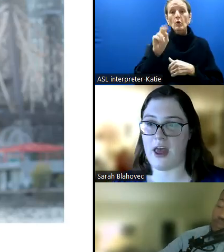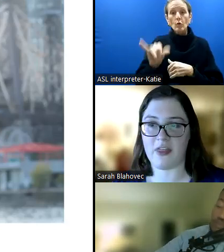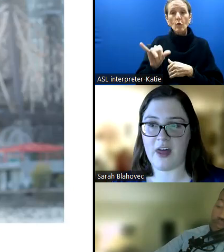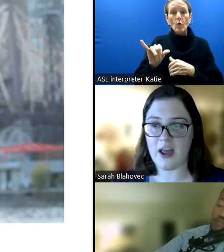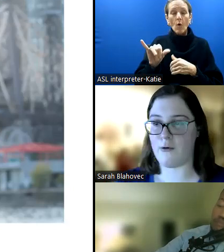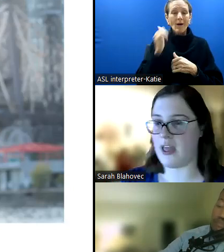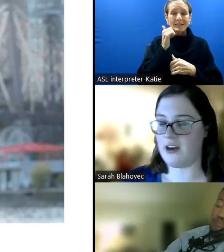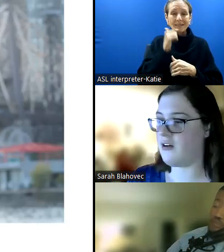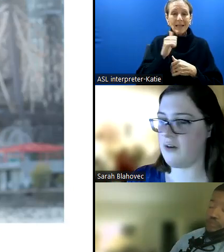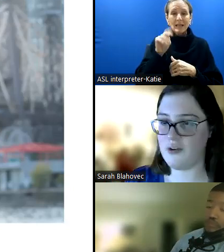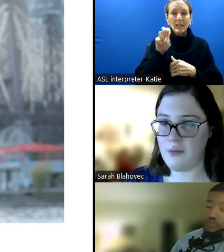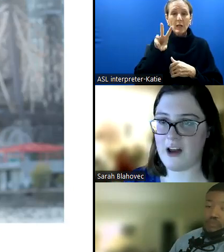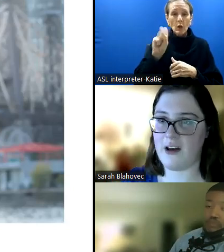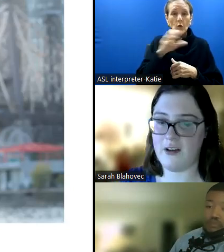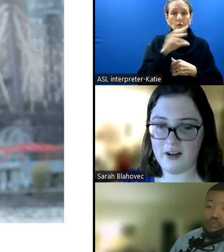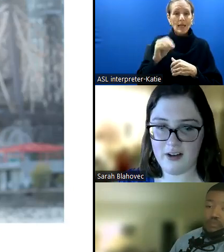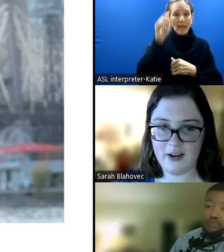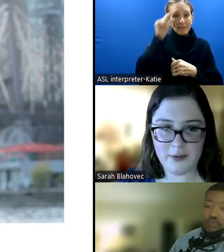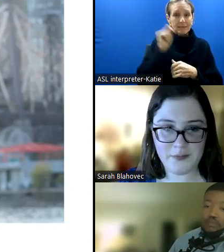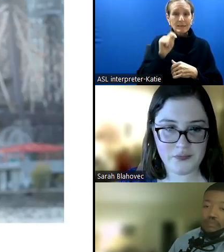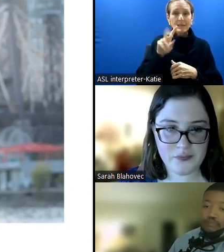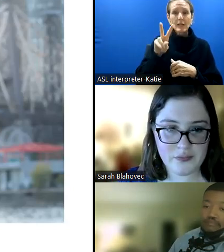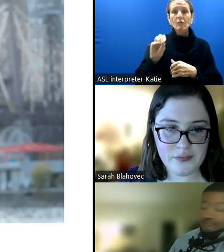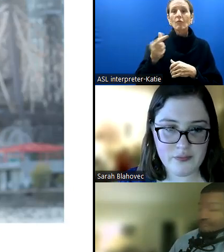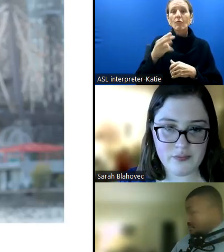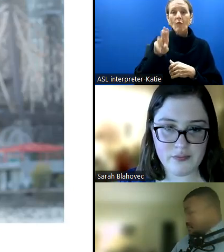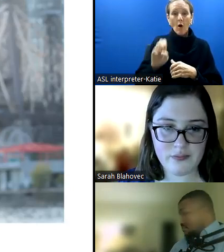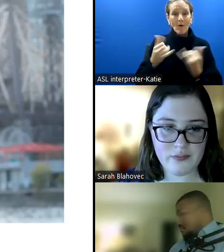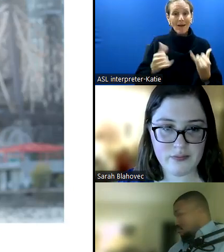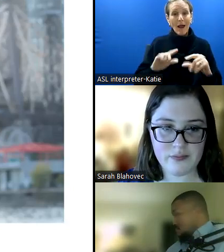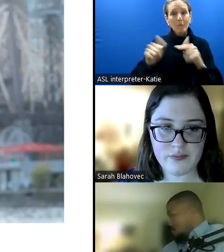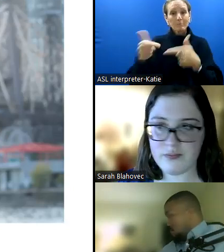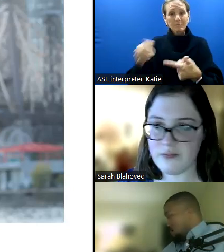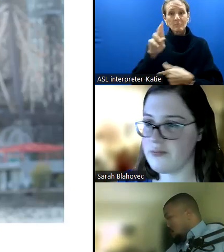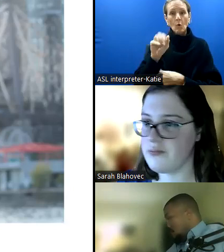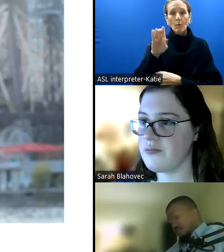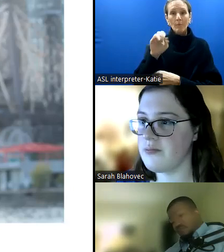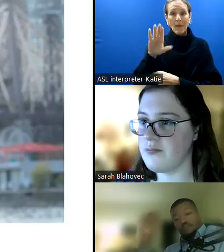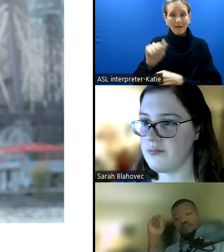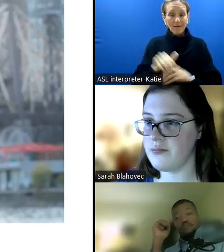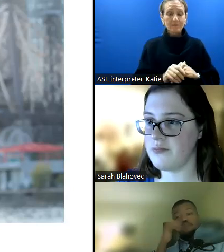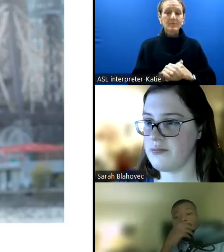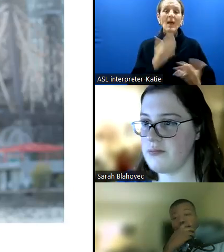And with that, I will hand it over to Rebecca. Thank you so much, Sarah. Thank you, everyone, for joining me tonight.